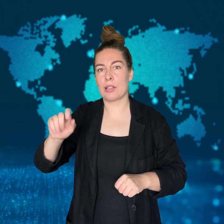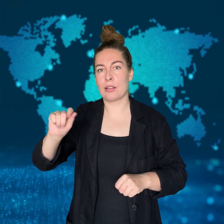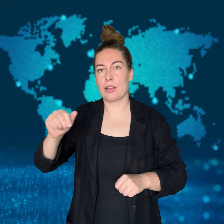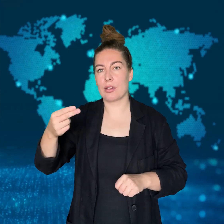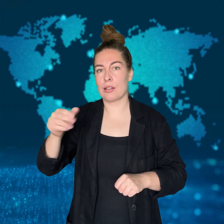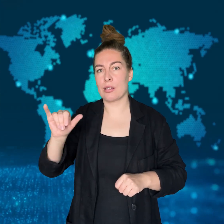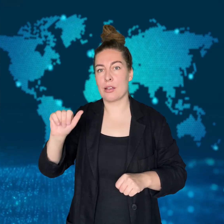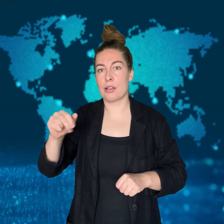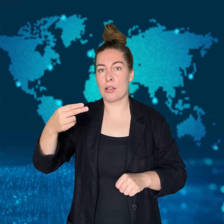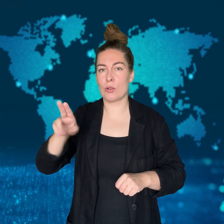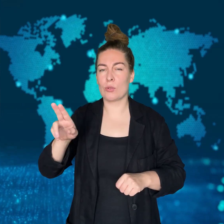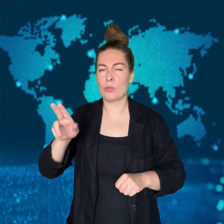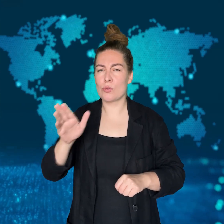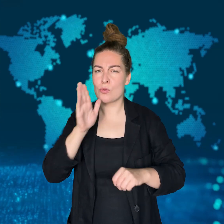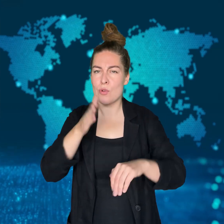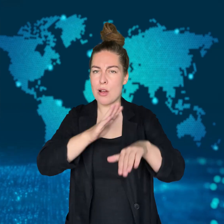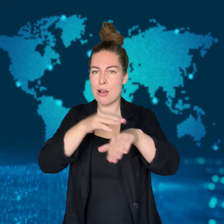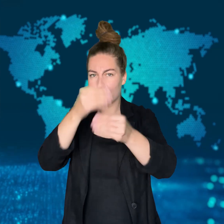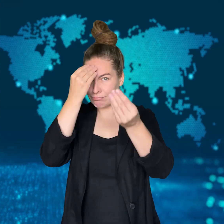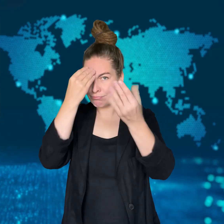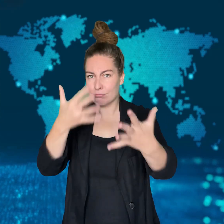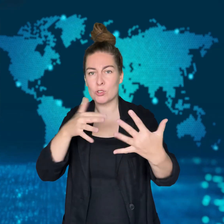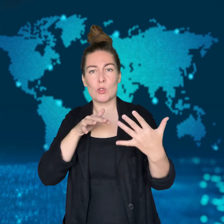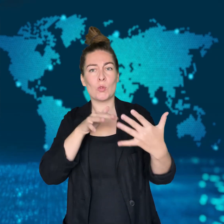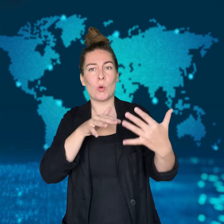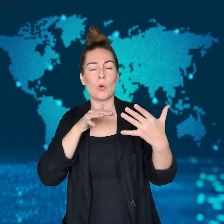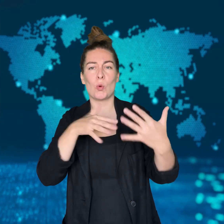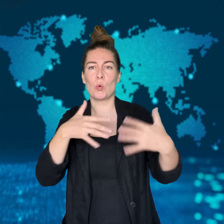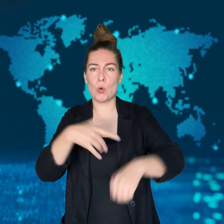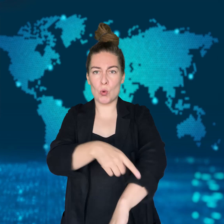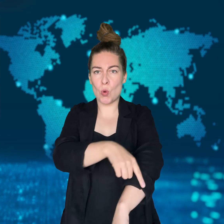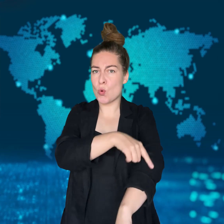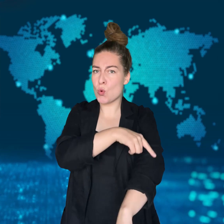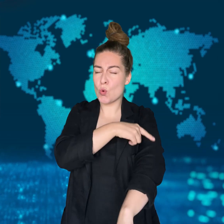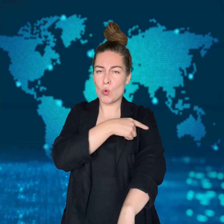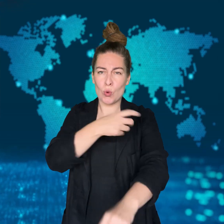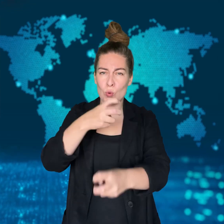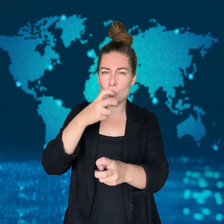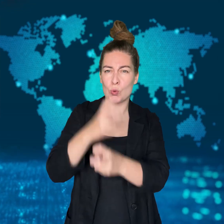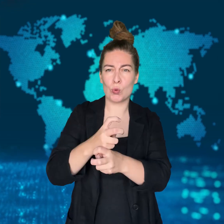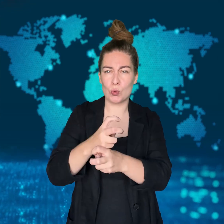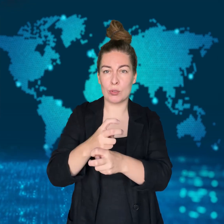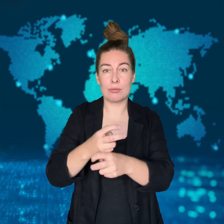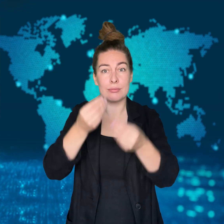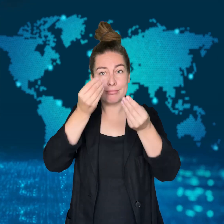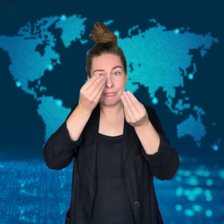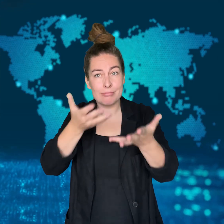the war will be a long and difficult one.